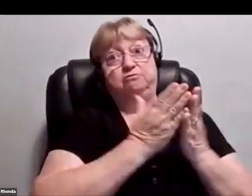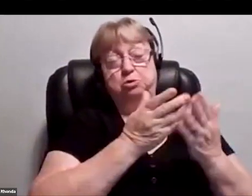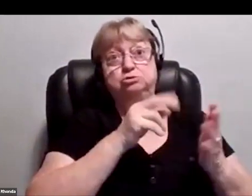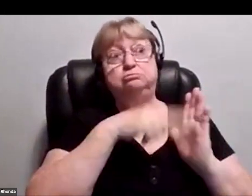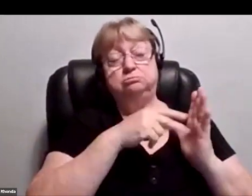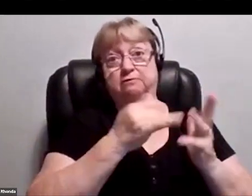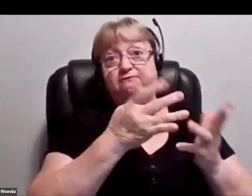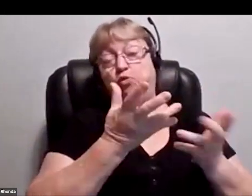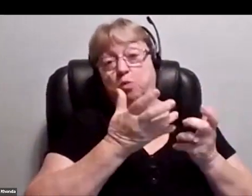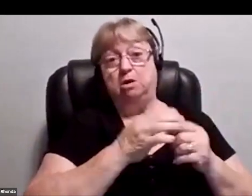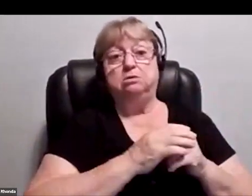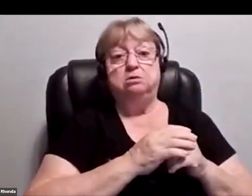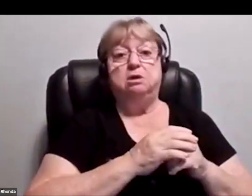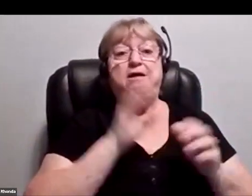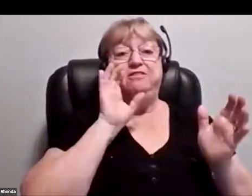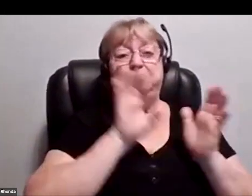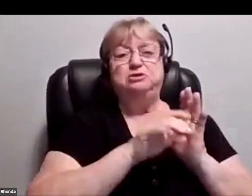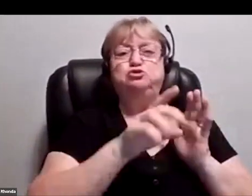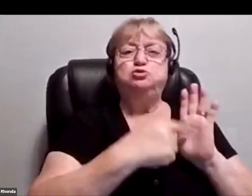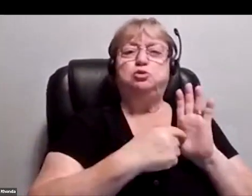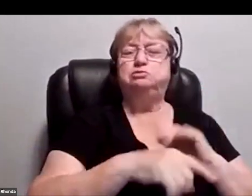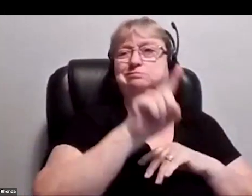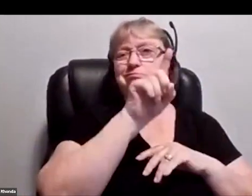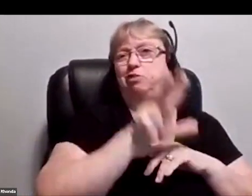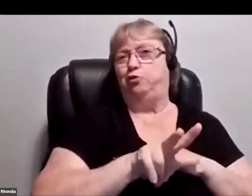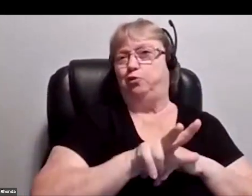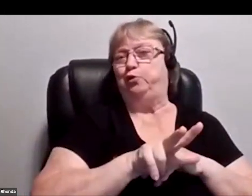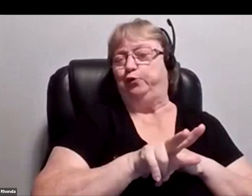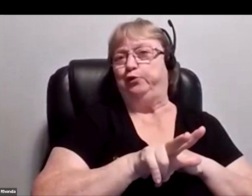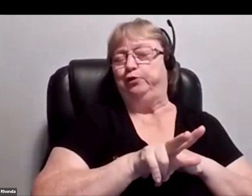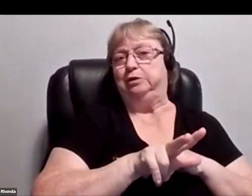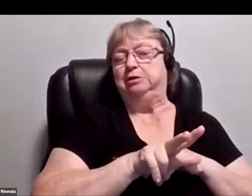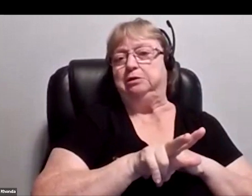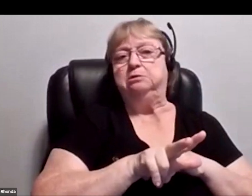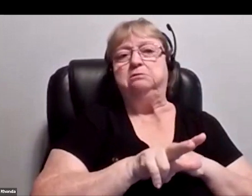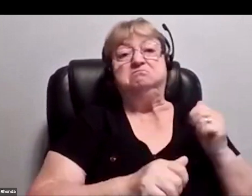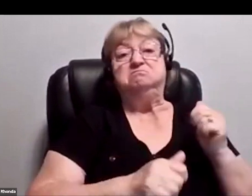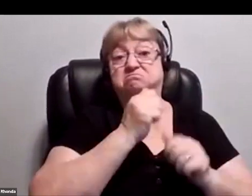What's pictured is only about one-third of what's available, and most of the books that are here were brought down